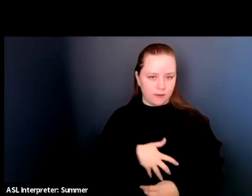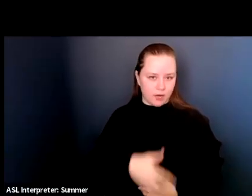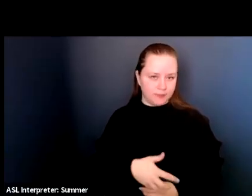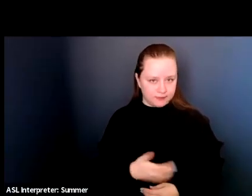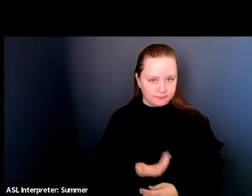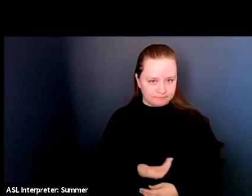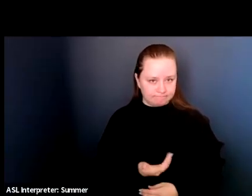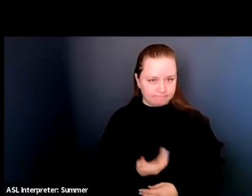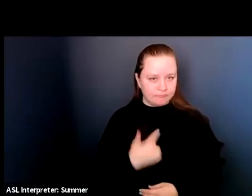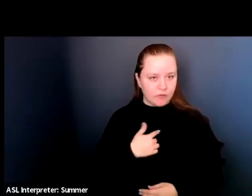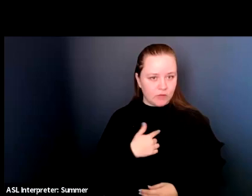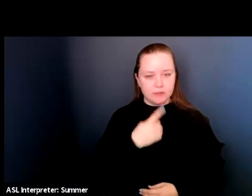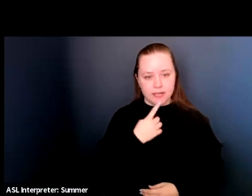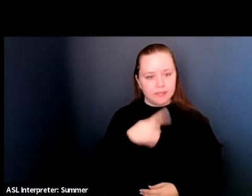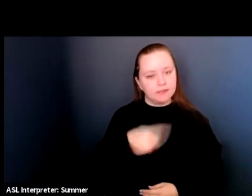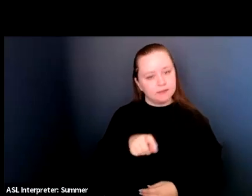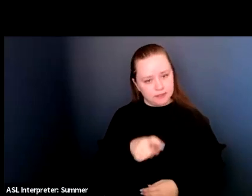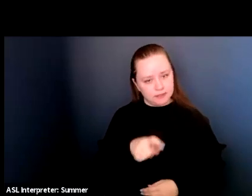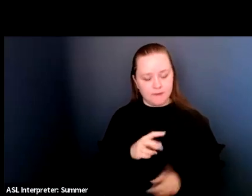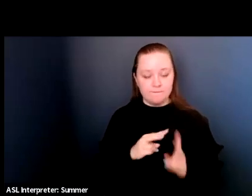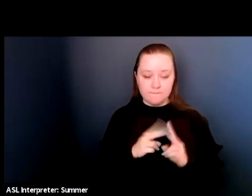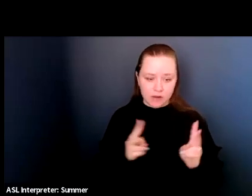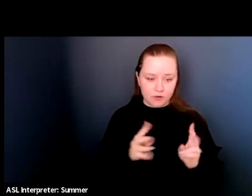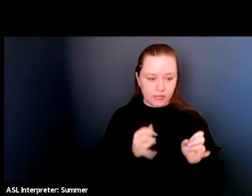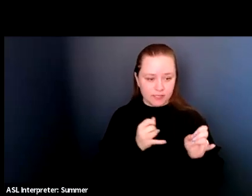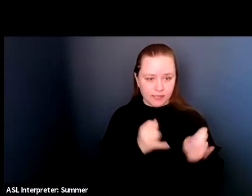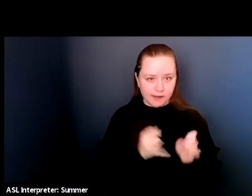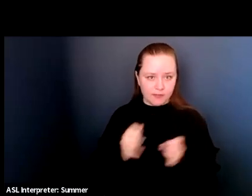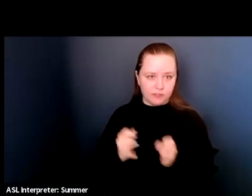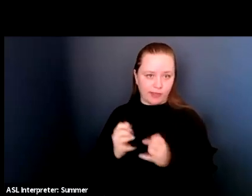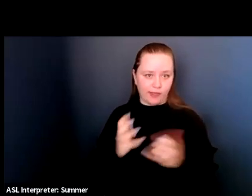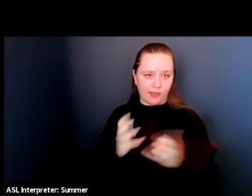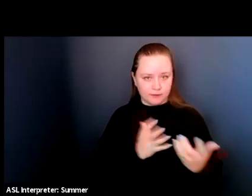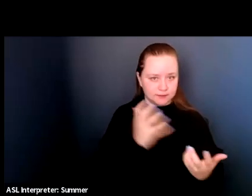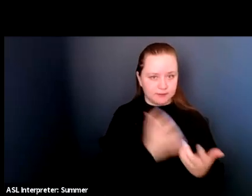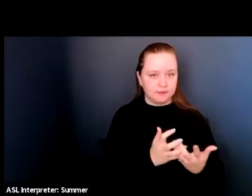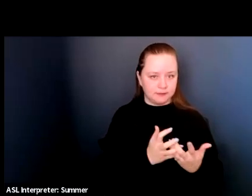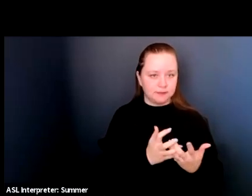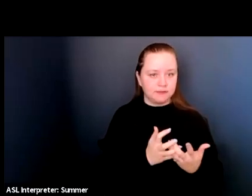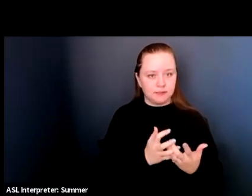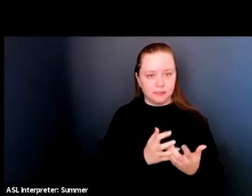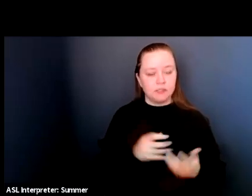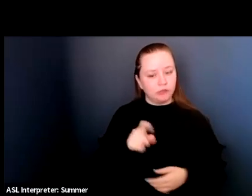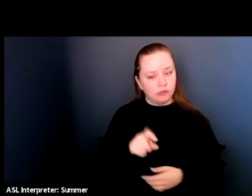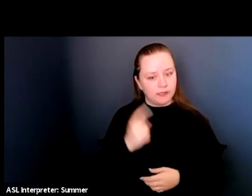individualized from the perspective of a provider. You need to think broadly about what could be going